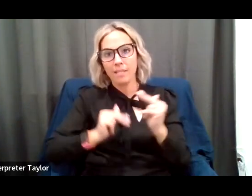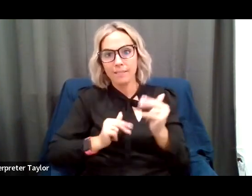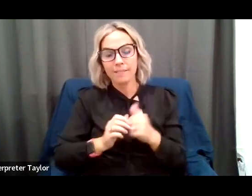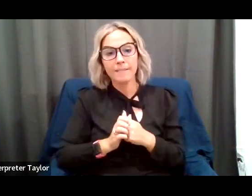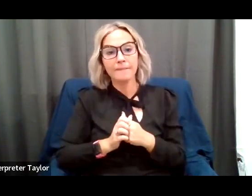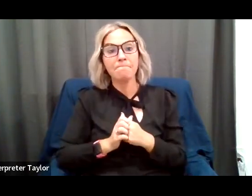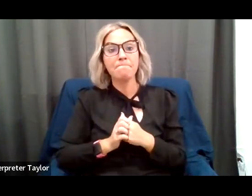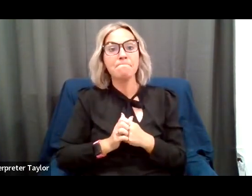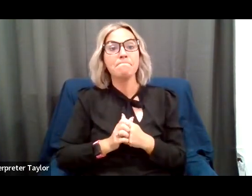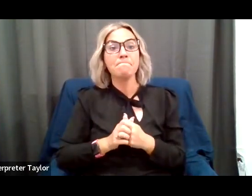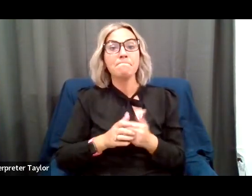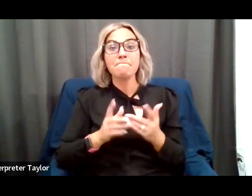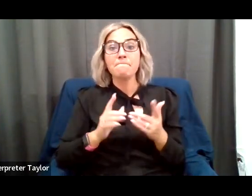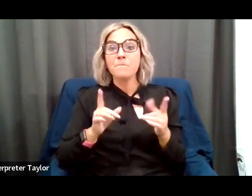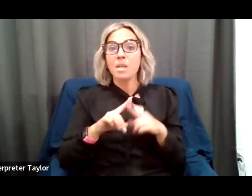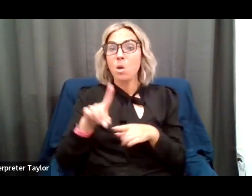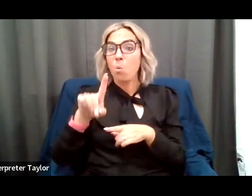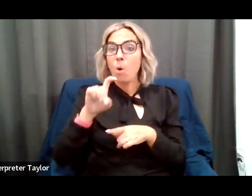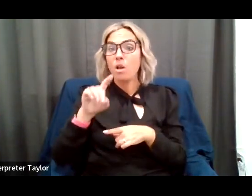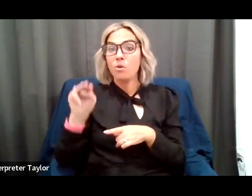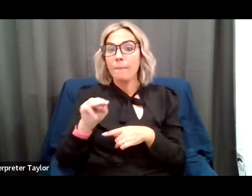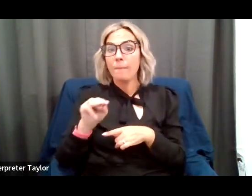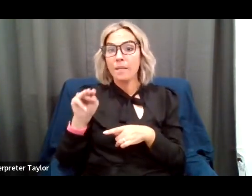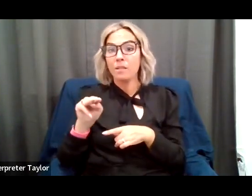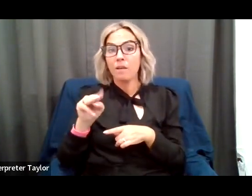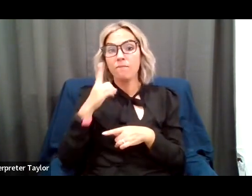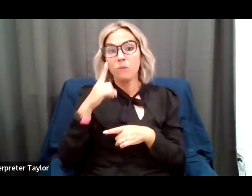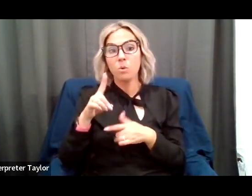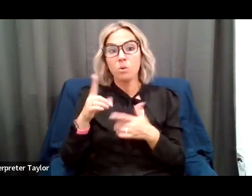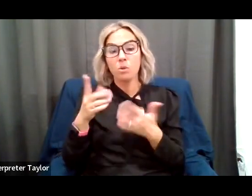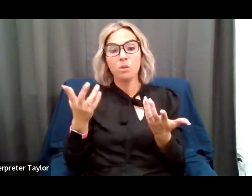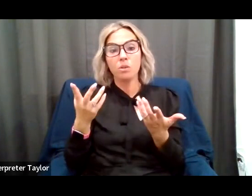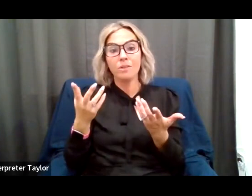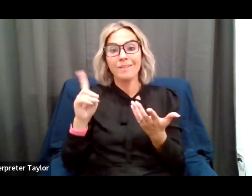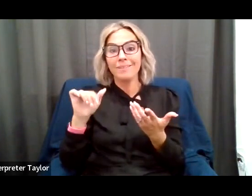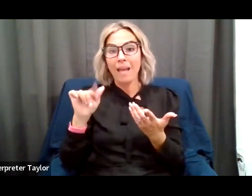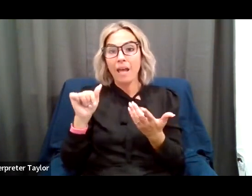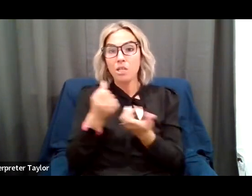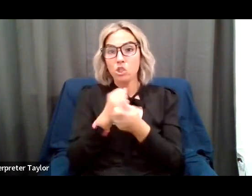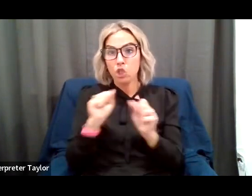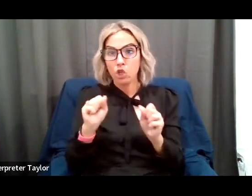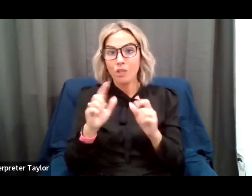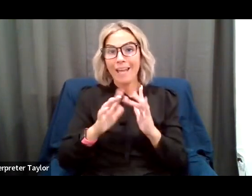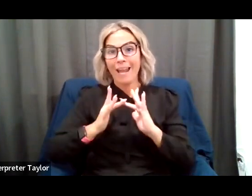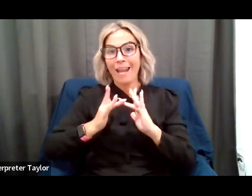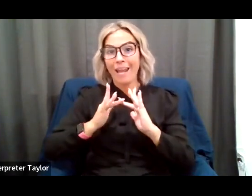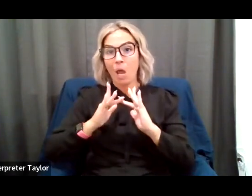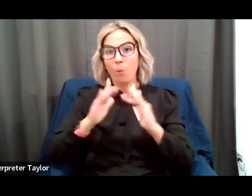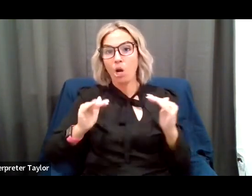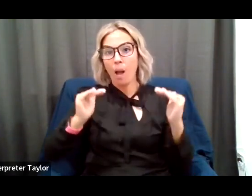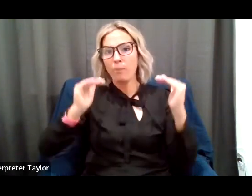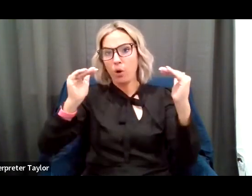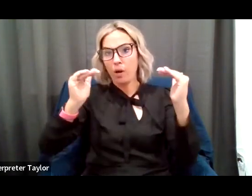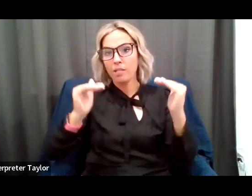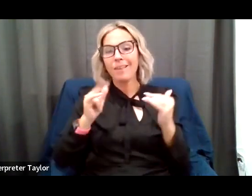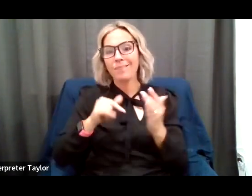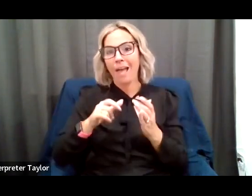Uh, and then 100 million for data security and network upgrades. This is a categorical program